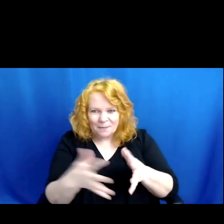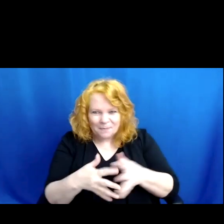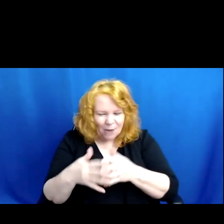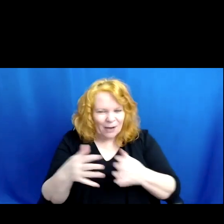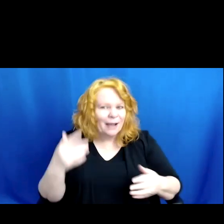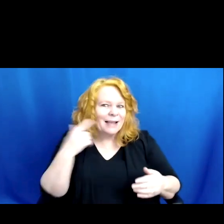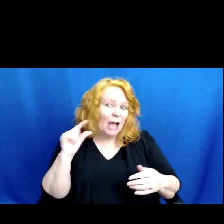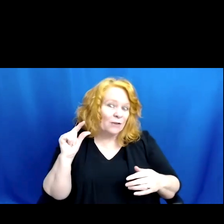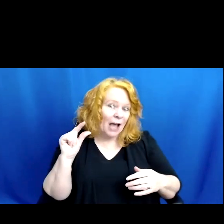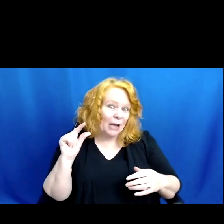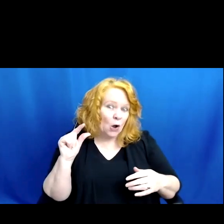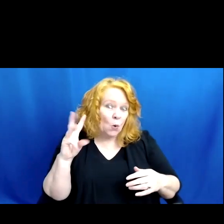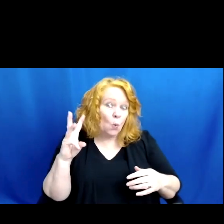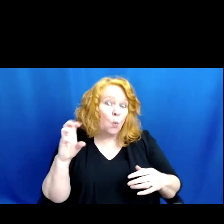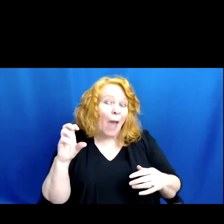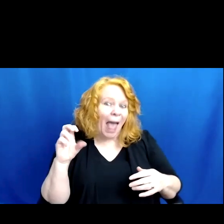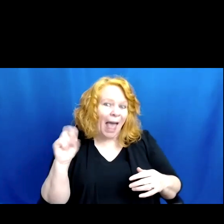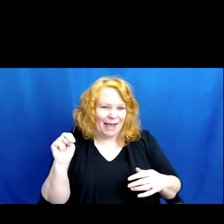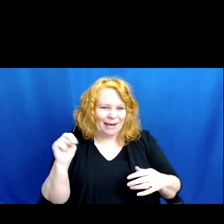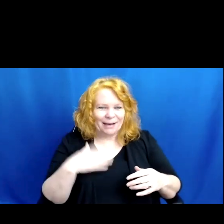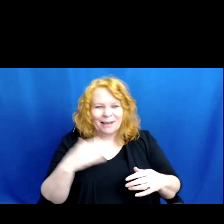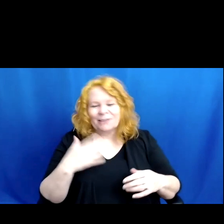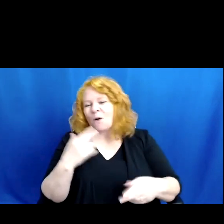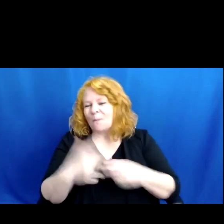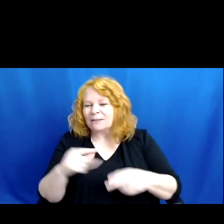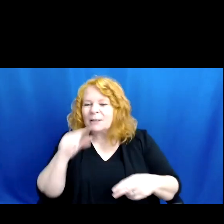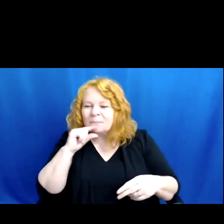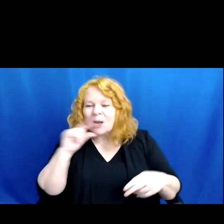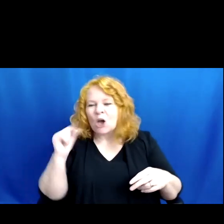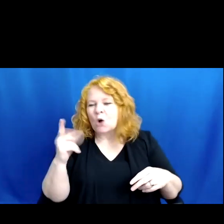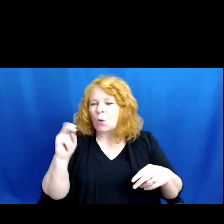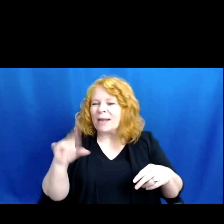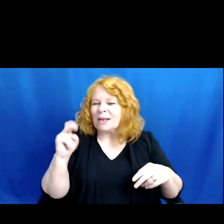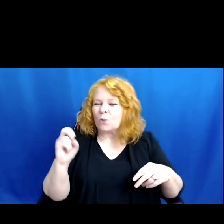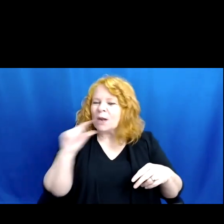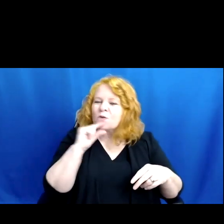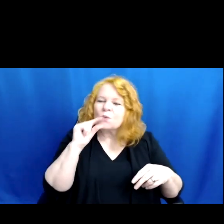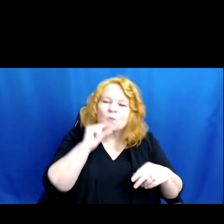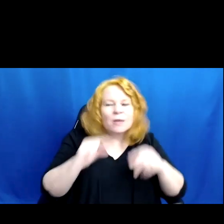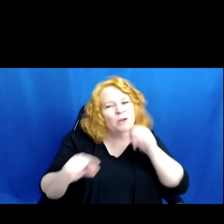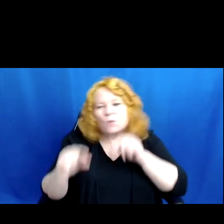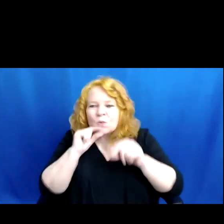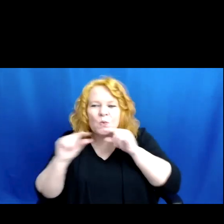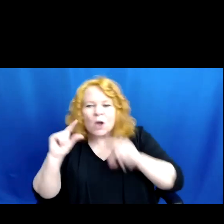My show name is Gwyn, Gwyn, Gwyn, Gwyn Gwynnie, Gwyn, Gwyn. Gwyn, Gwyn, Gwyn, Gwyn Gwynnie, Gwyn, Gwyn.